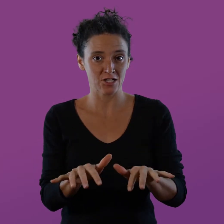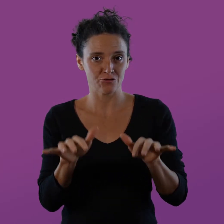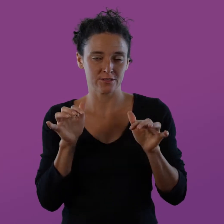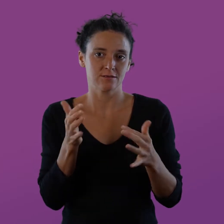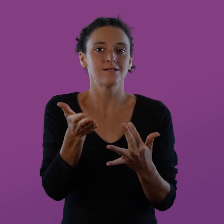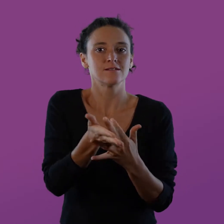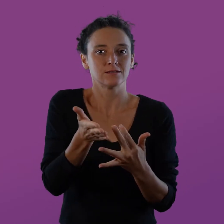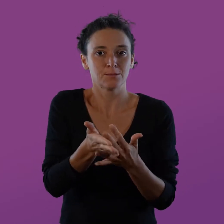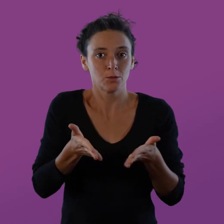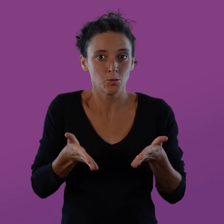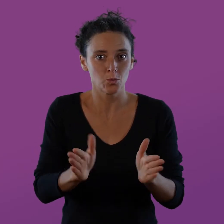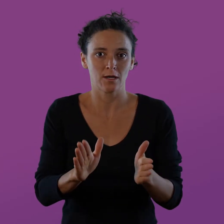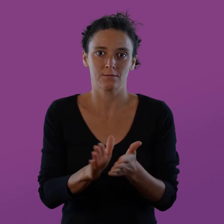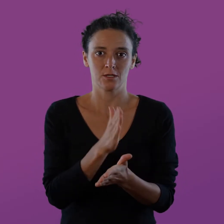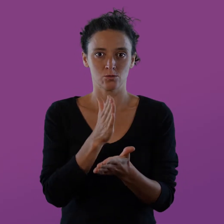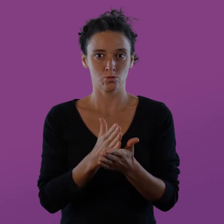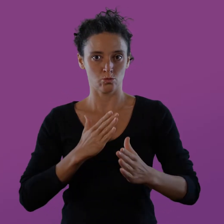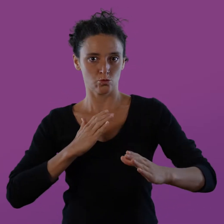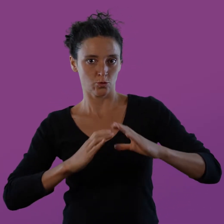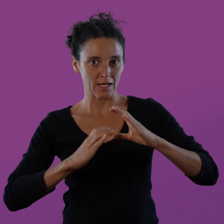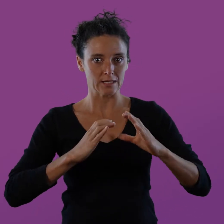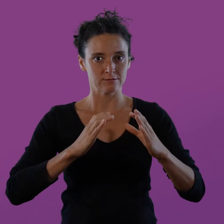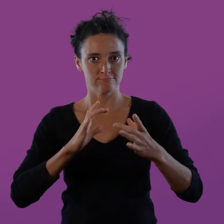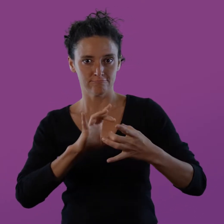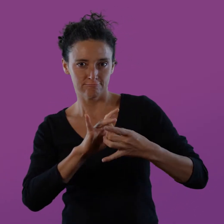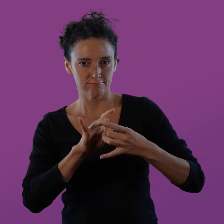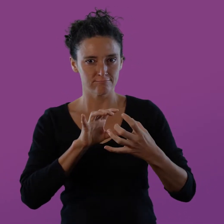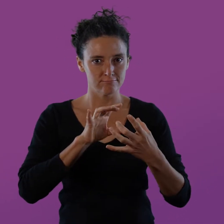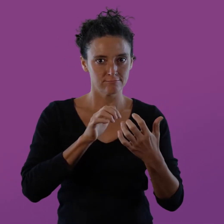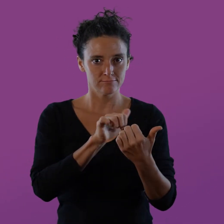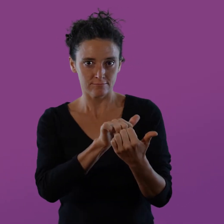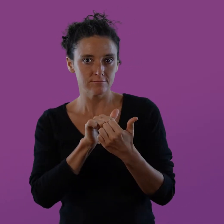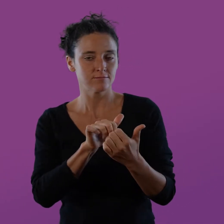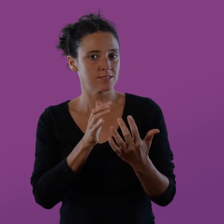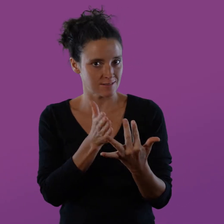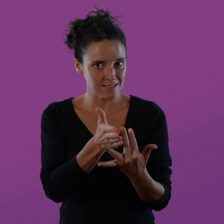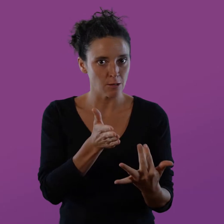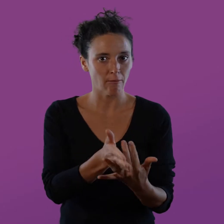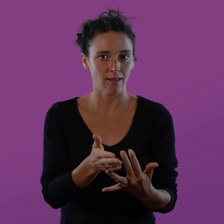It will also inform our accessibility approach within our communication and engagement strategies.